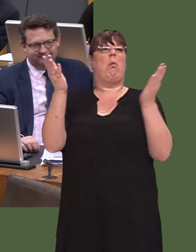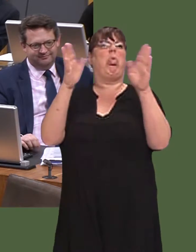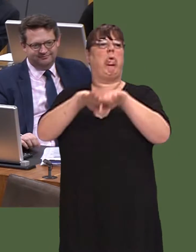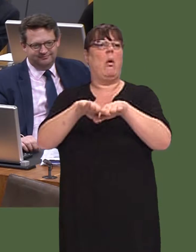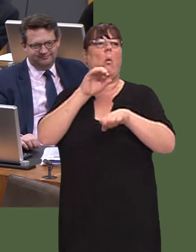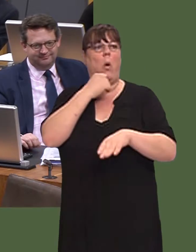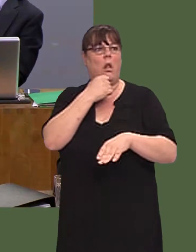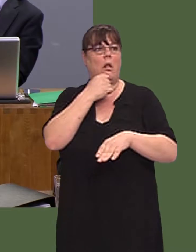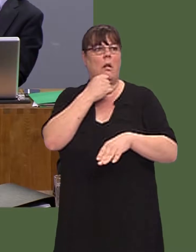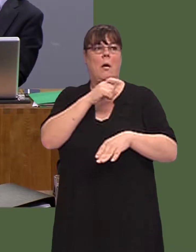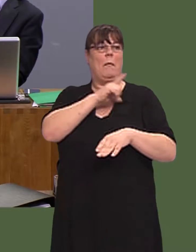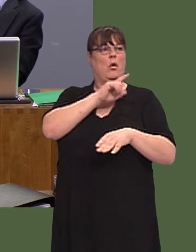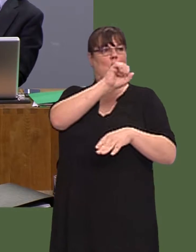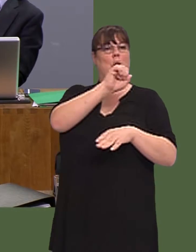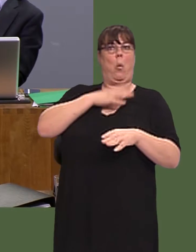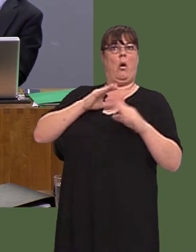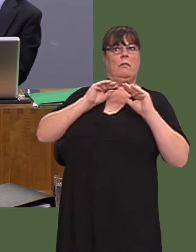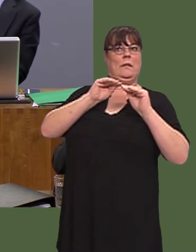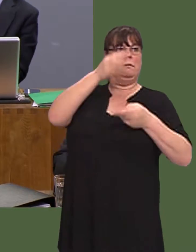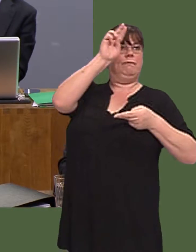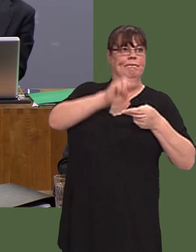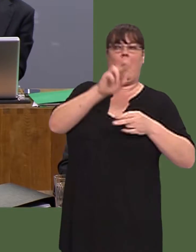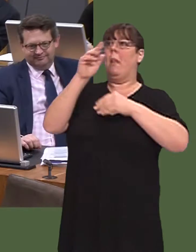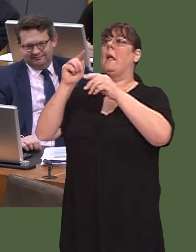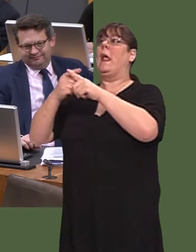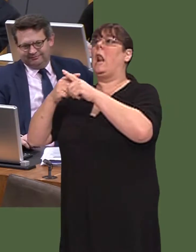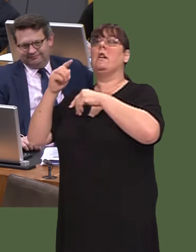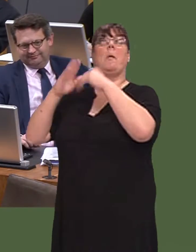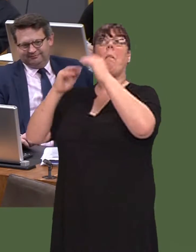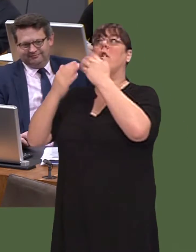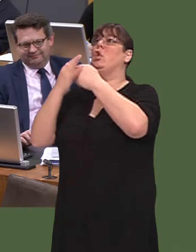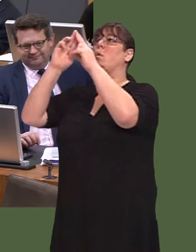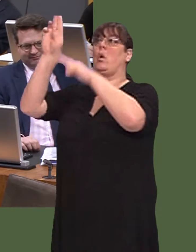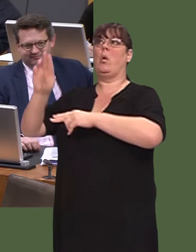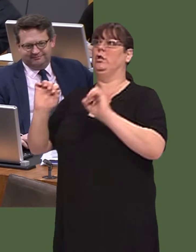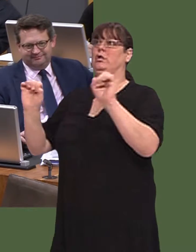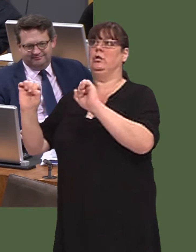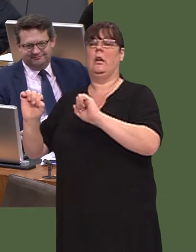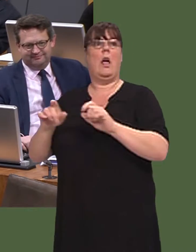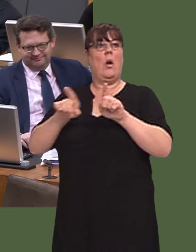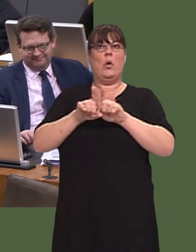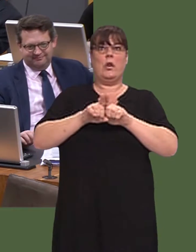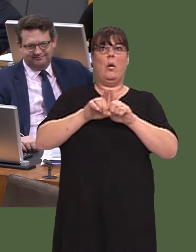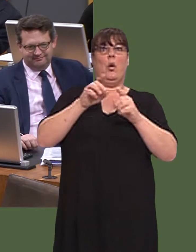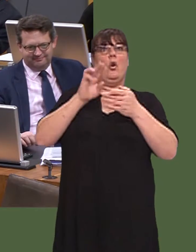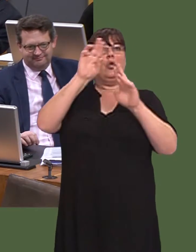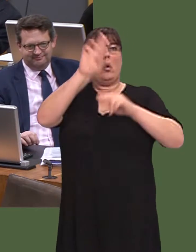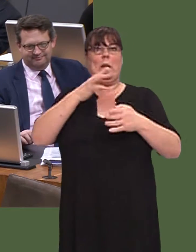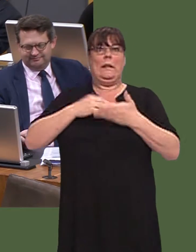buildings programme because his party cut the school buildings programme in England. We wouldnít have seen the improvement in schools in terms of categorisation; we wouldnít